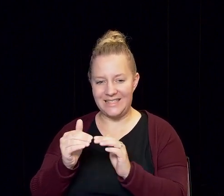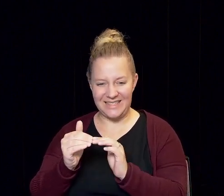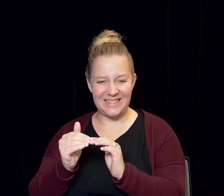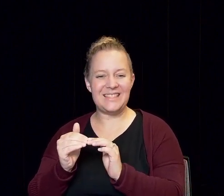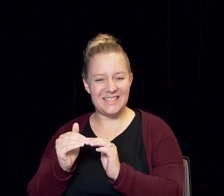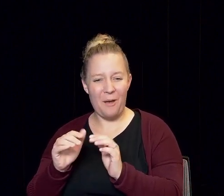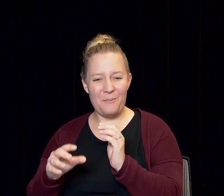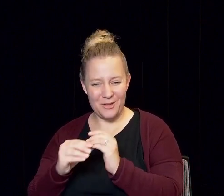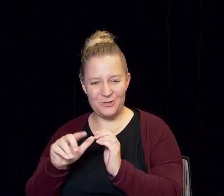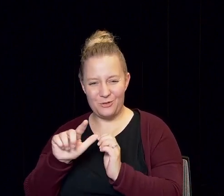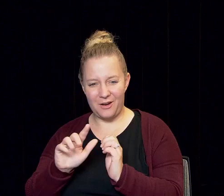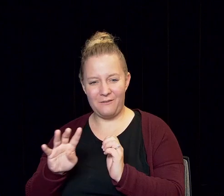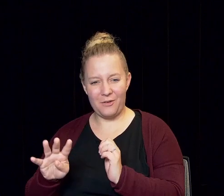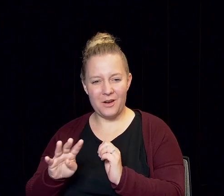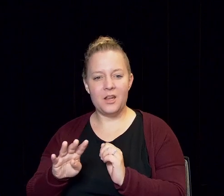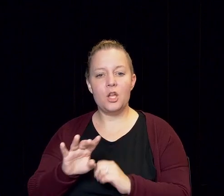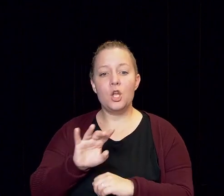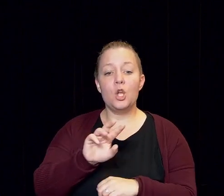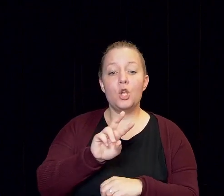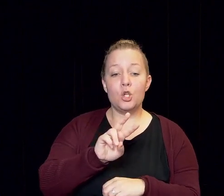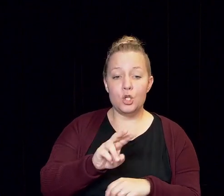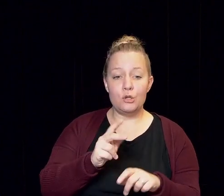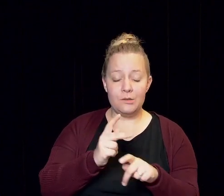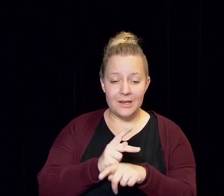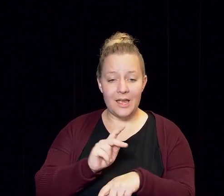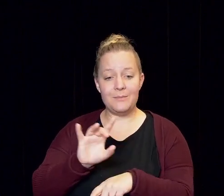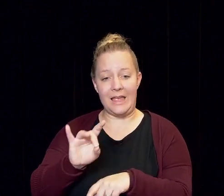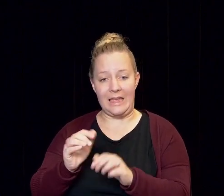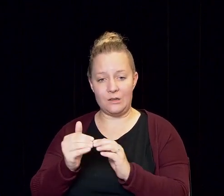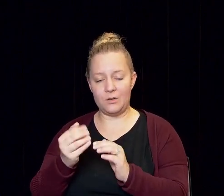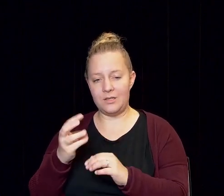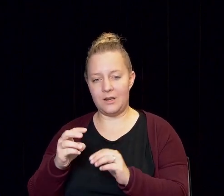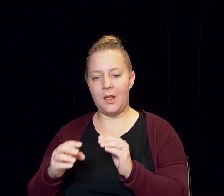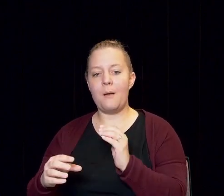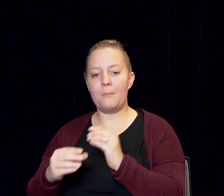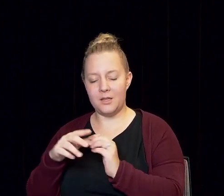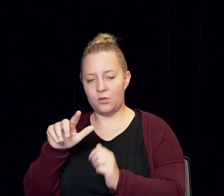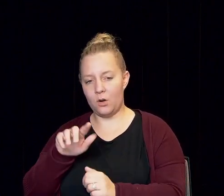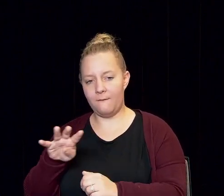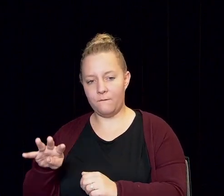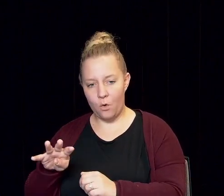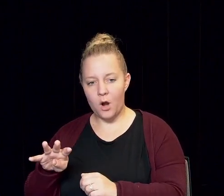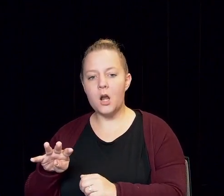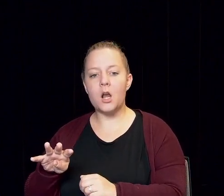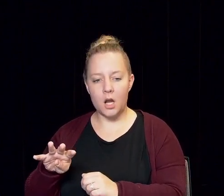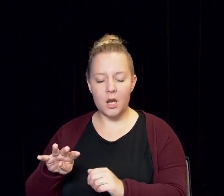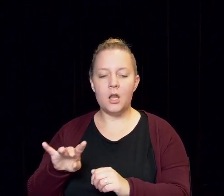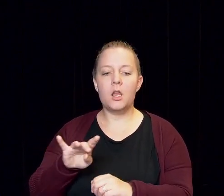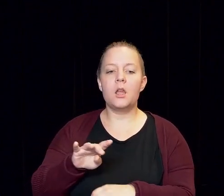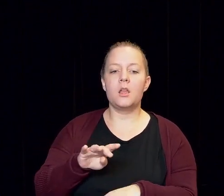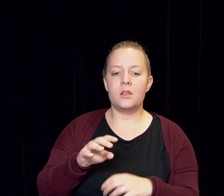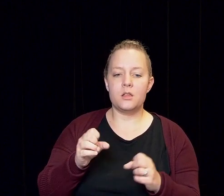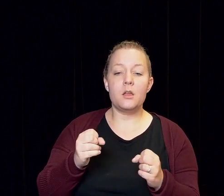2 times 8 is 16 plus 24 is 40. 3 times 8 is 24 plus 24 is 48. It's because I had already